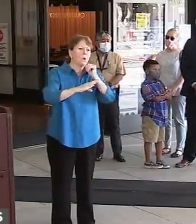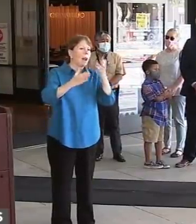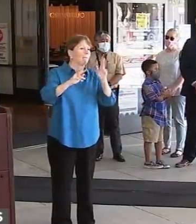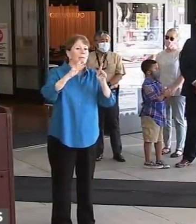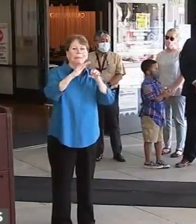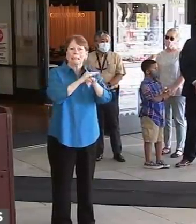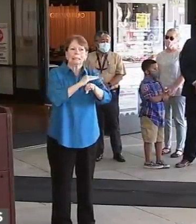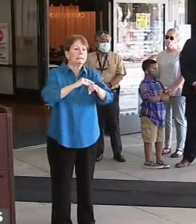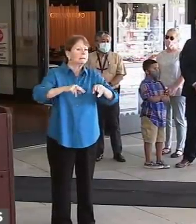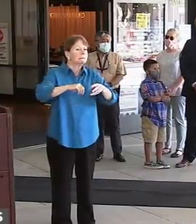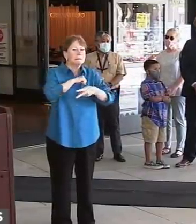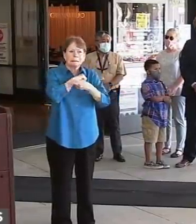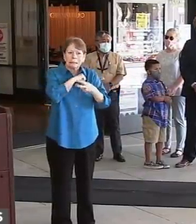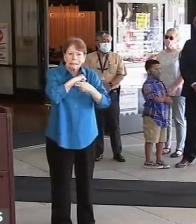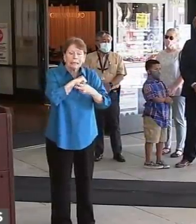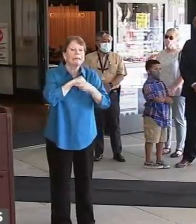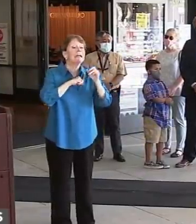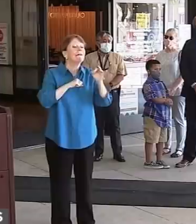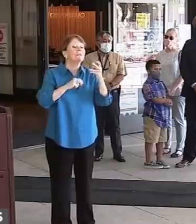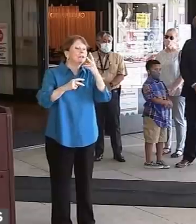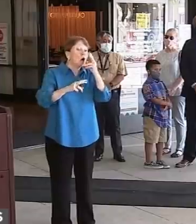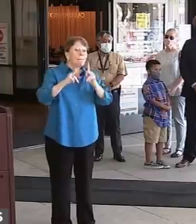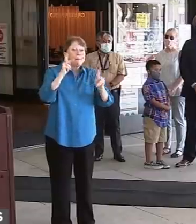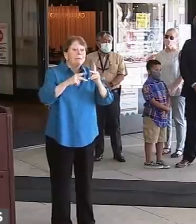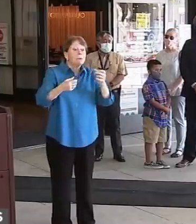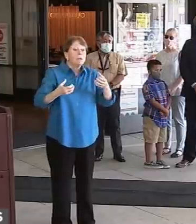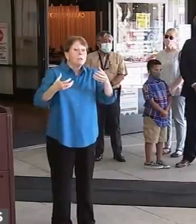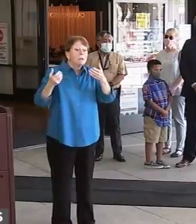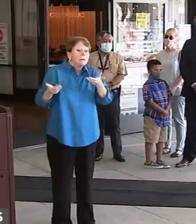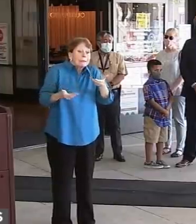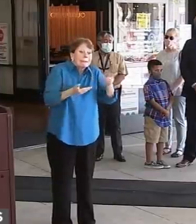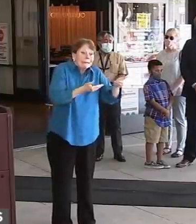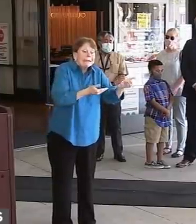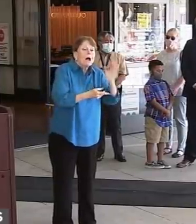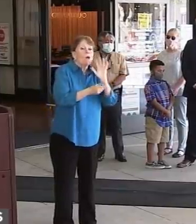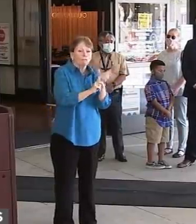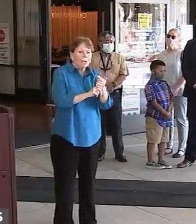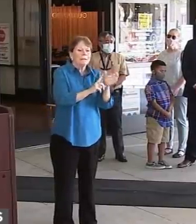AND TO ARREST ANY PERPETRATORS